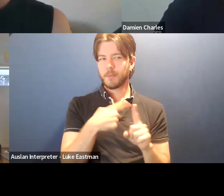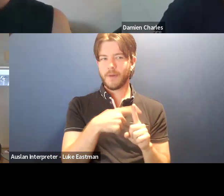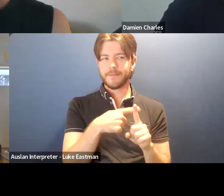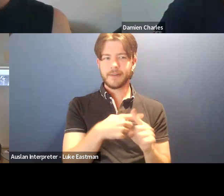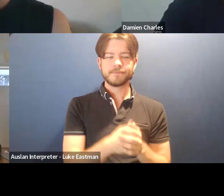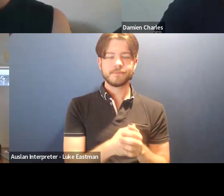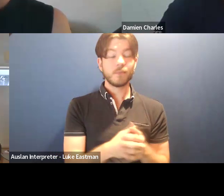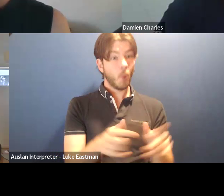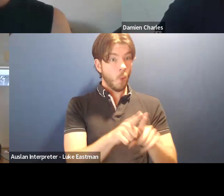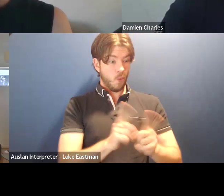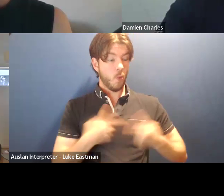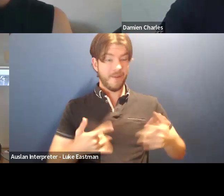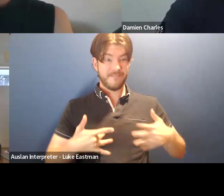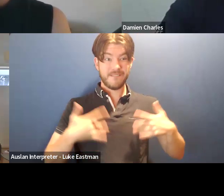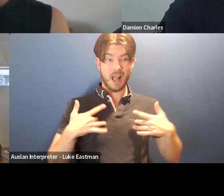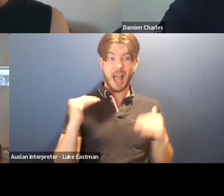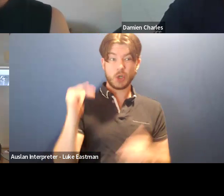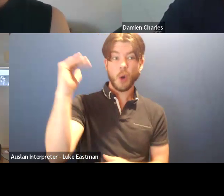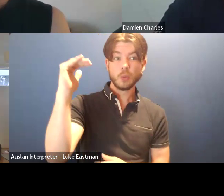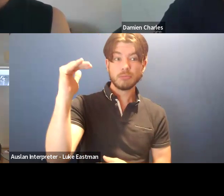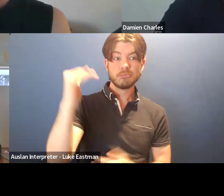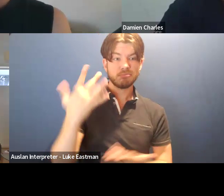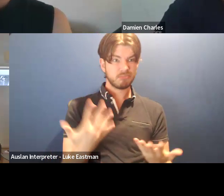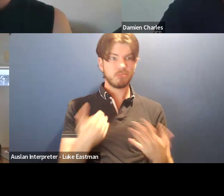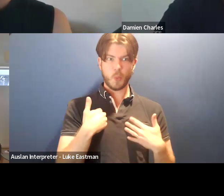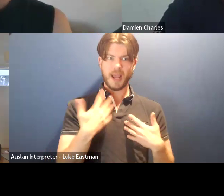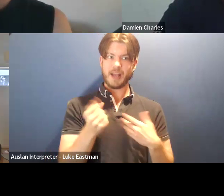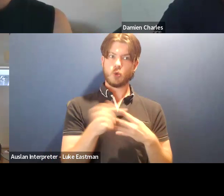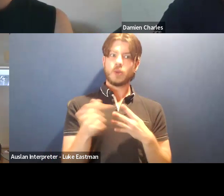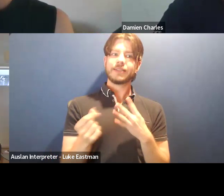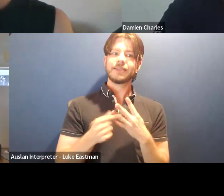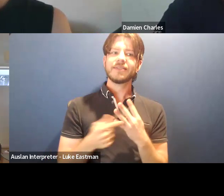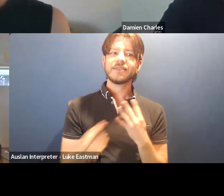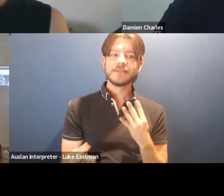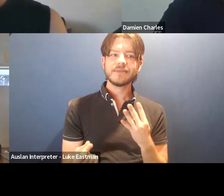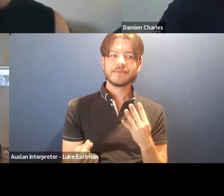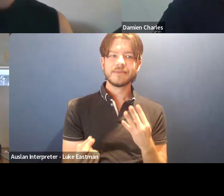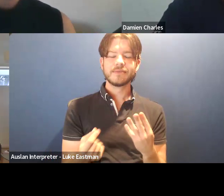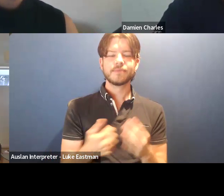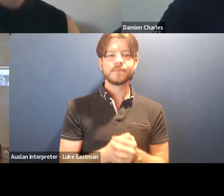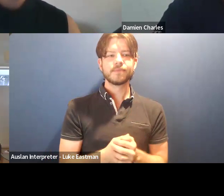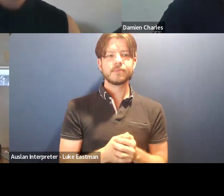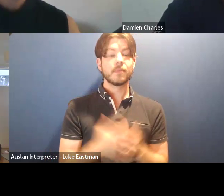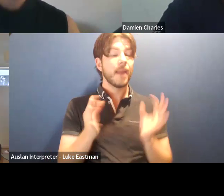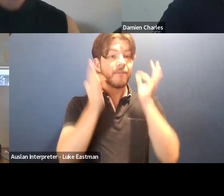adults and gave us choices that would support us to succeed. I was allowed